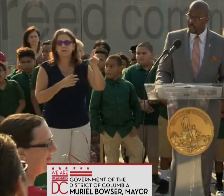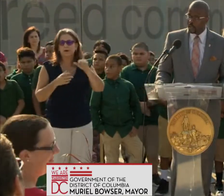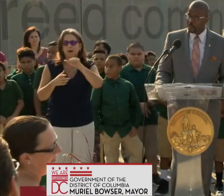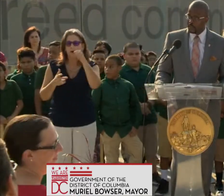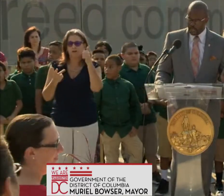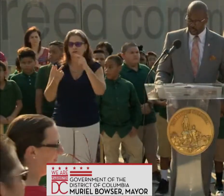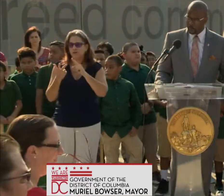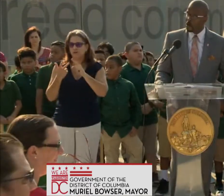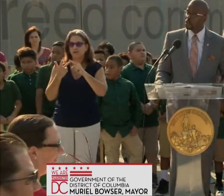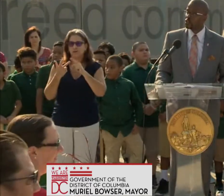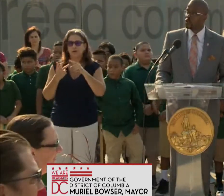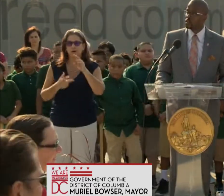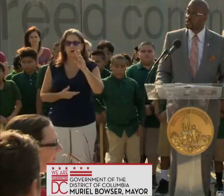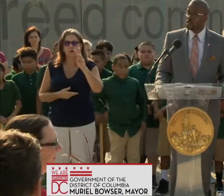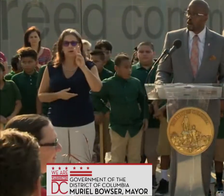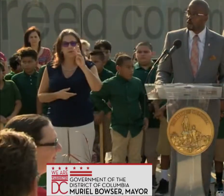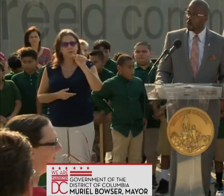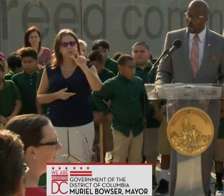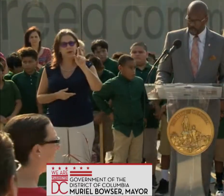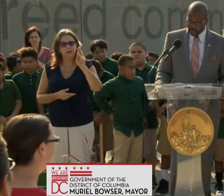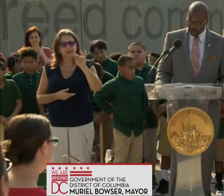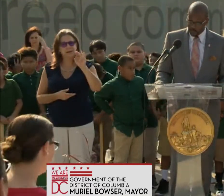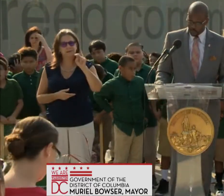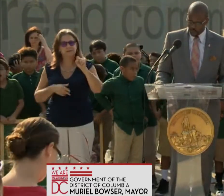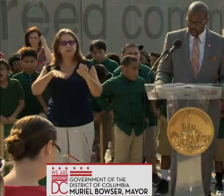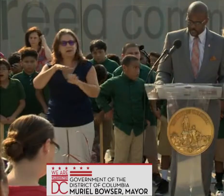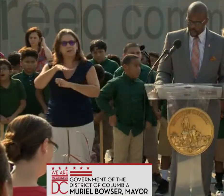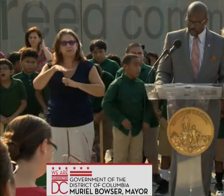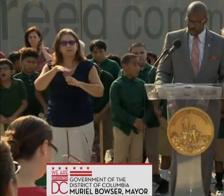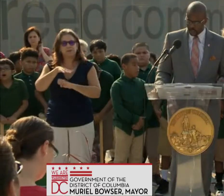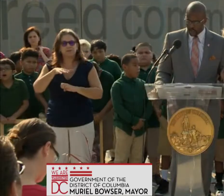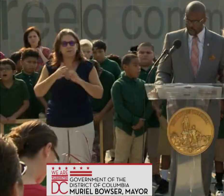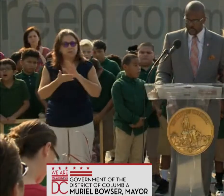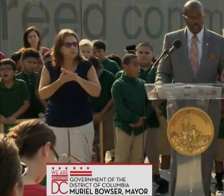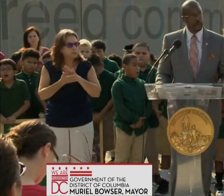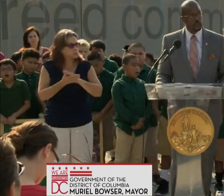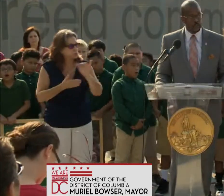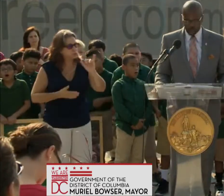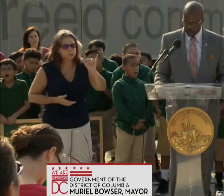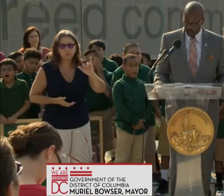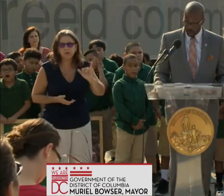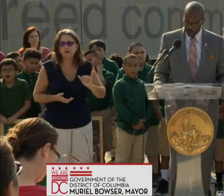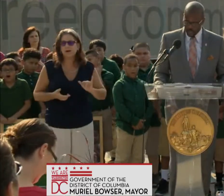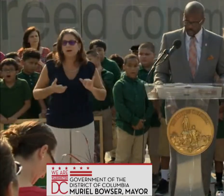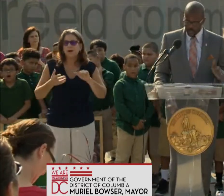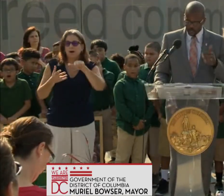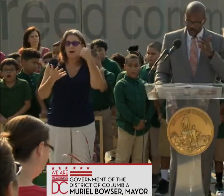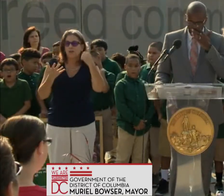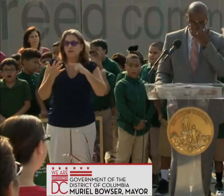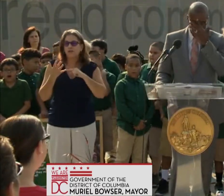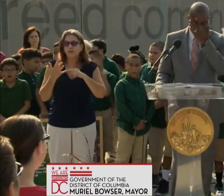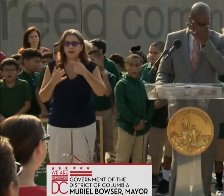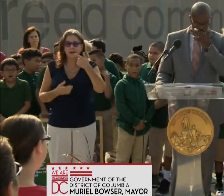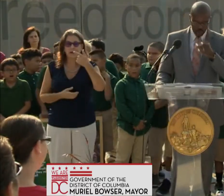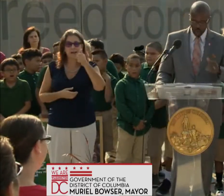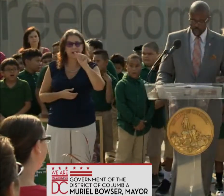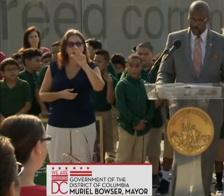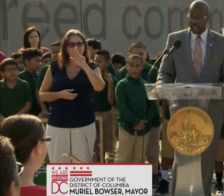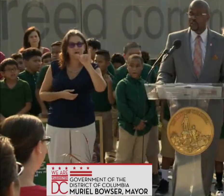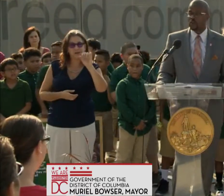announced our Park scores over at Watkins Elementary and then also garrison elementary school is also kicking off a new school year in a newly